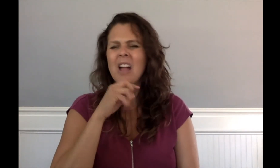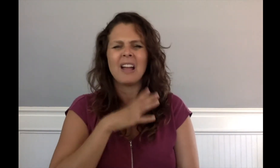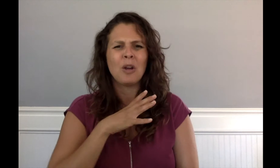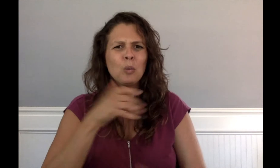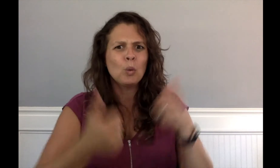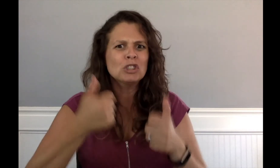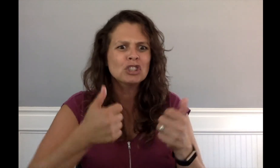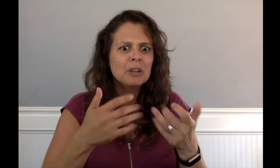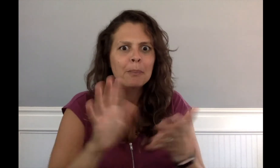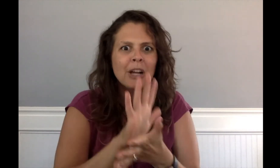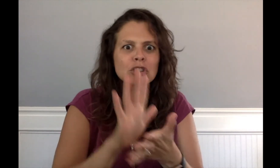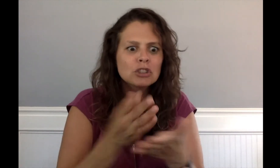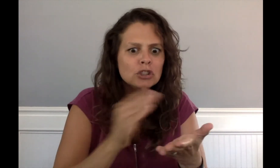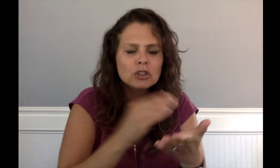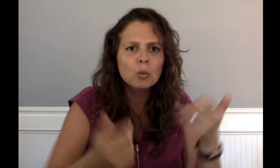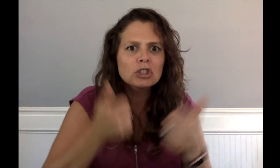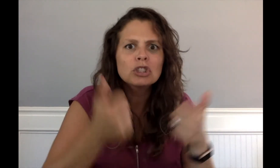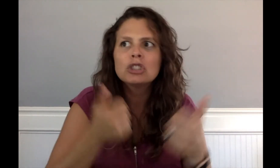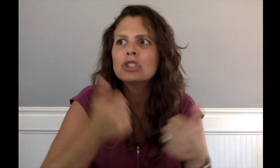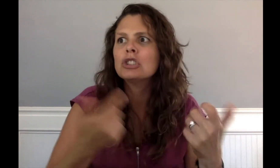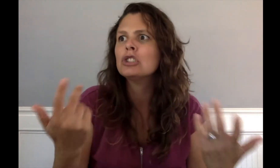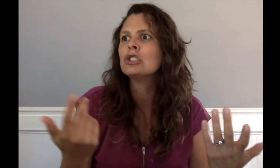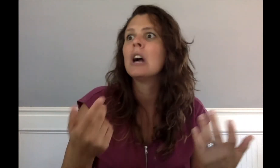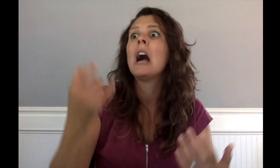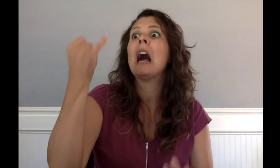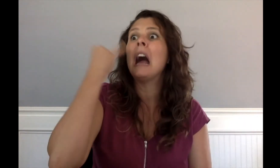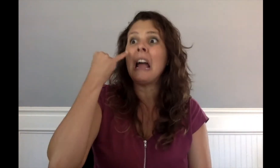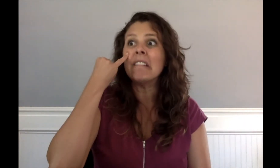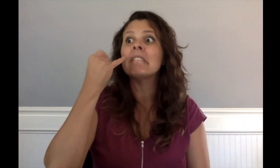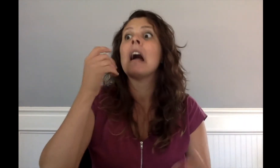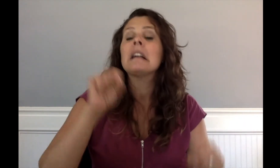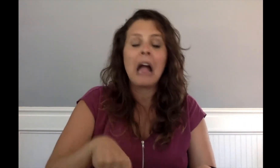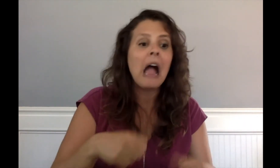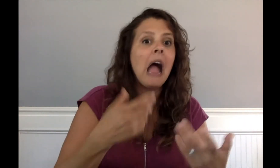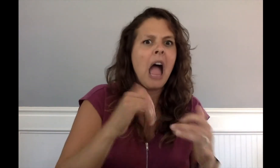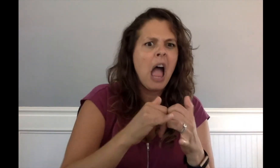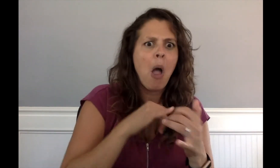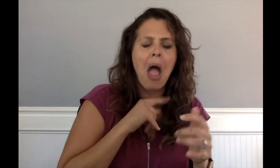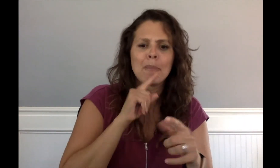"On which page? And even if we had something to make